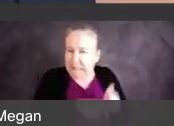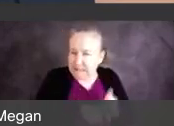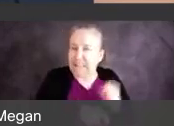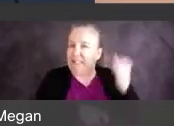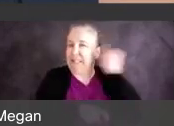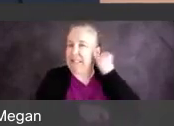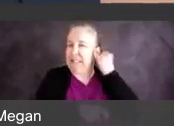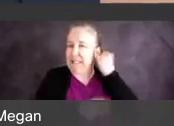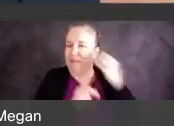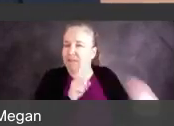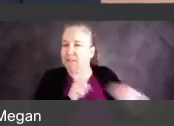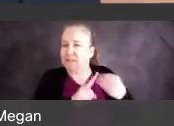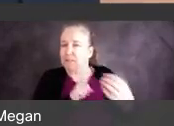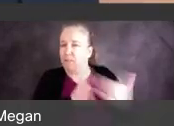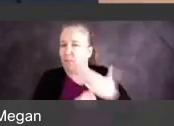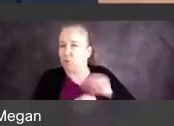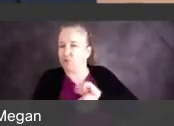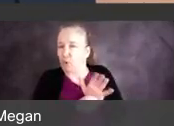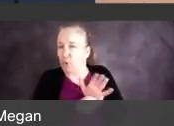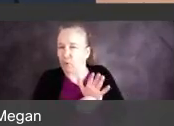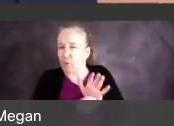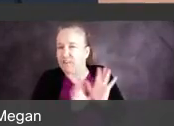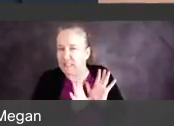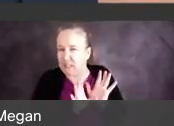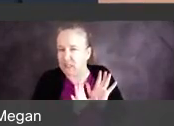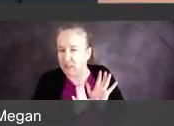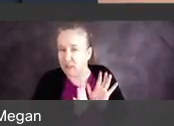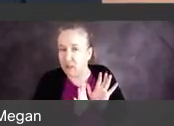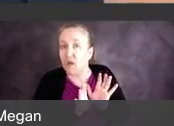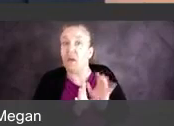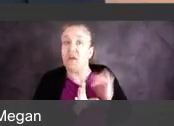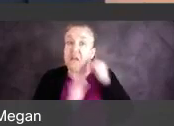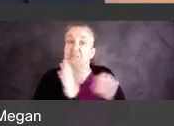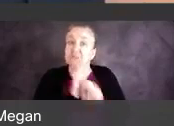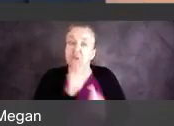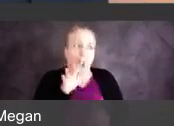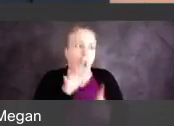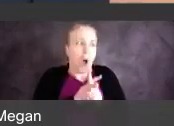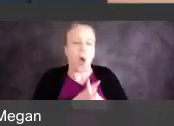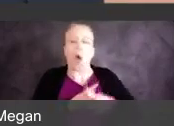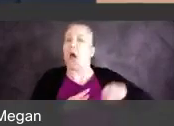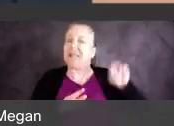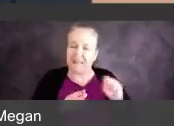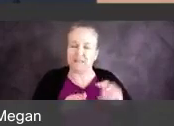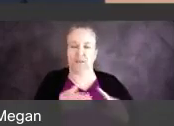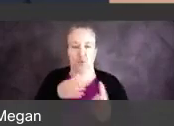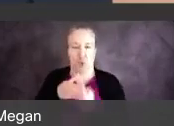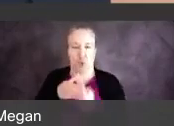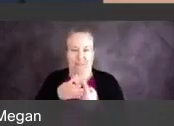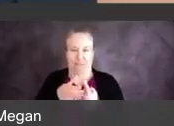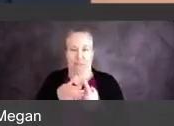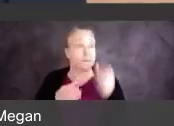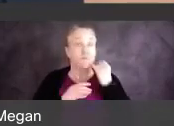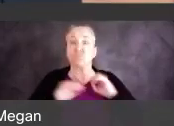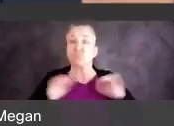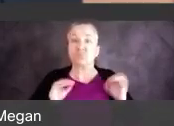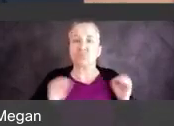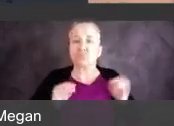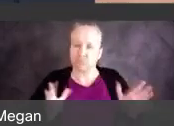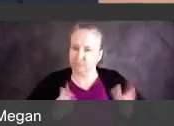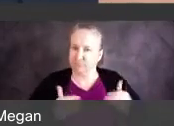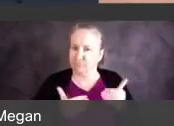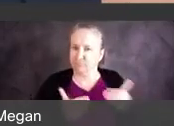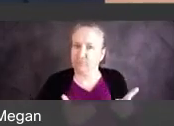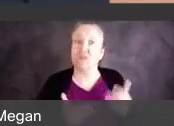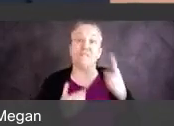exposure to COVID-19, unless they develop symptoms. For now, fully vaccinated people should continue to